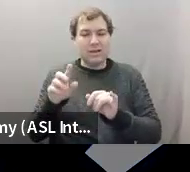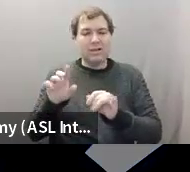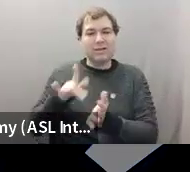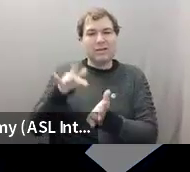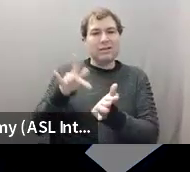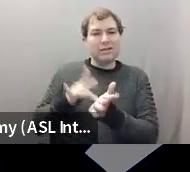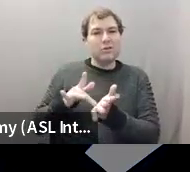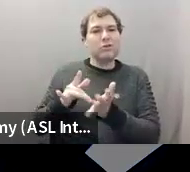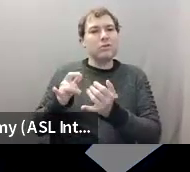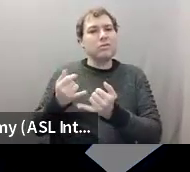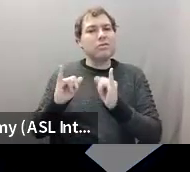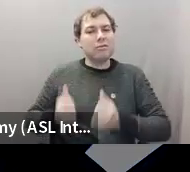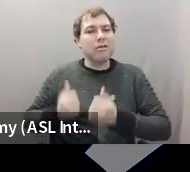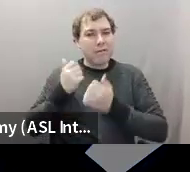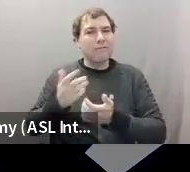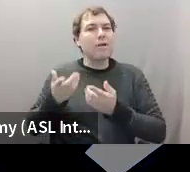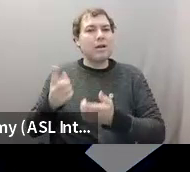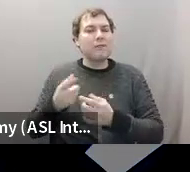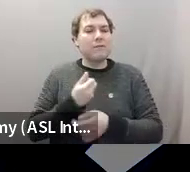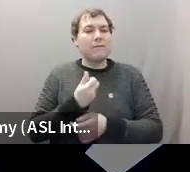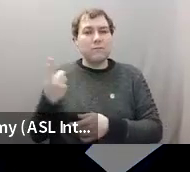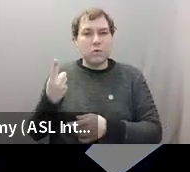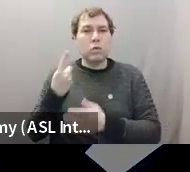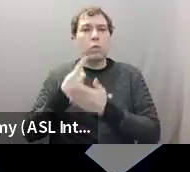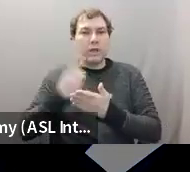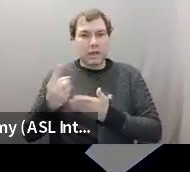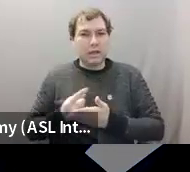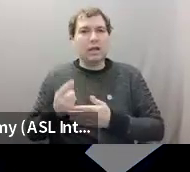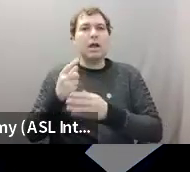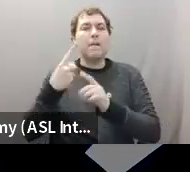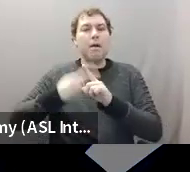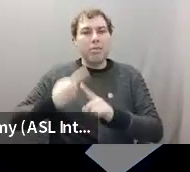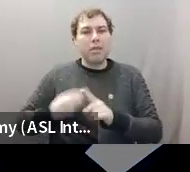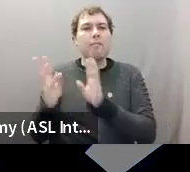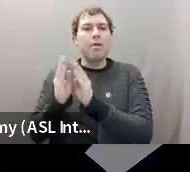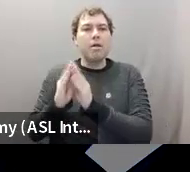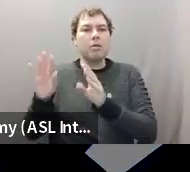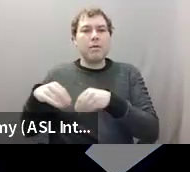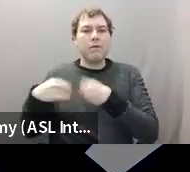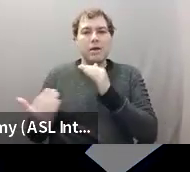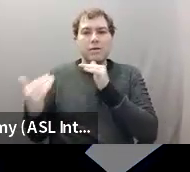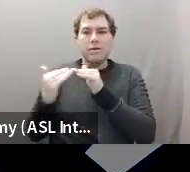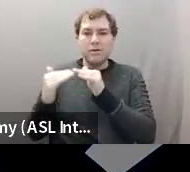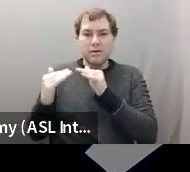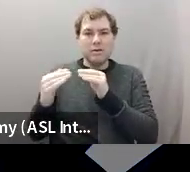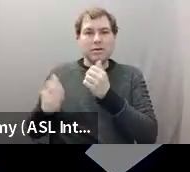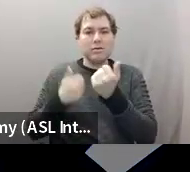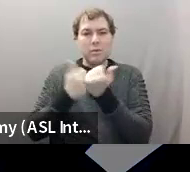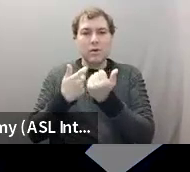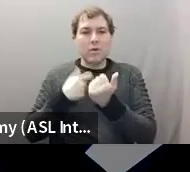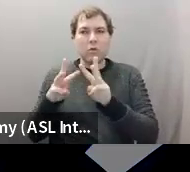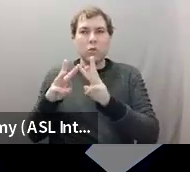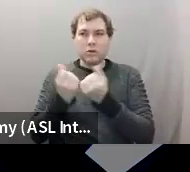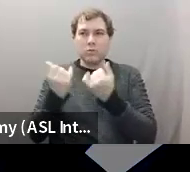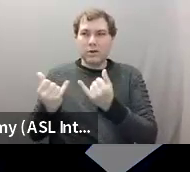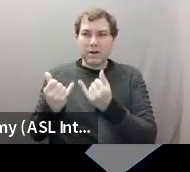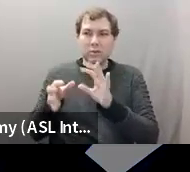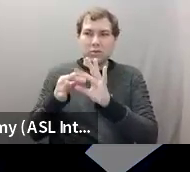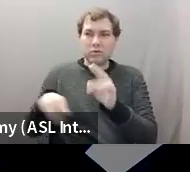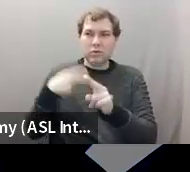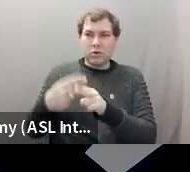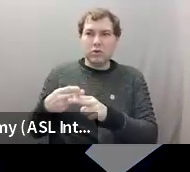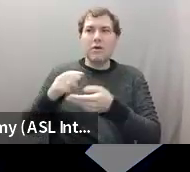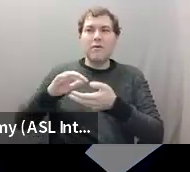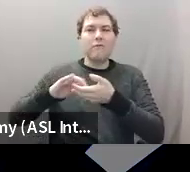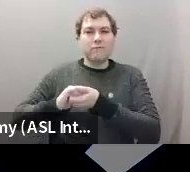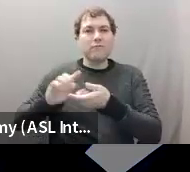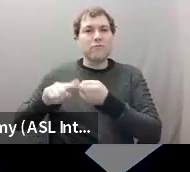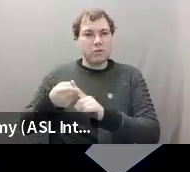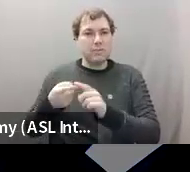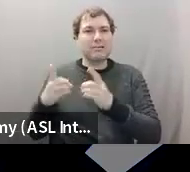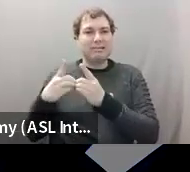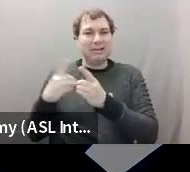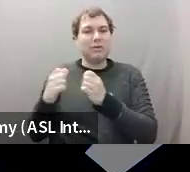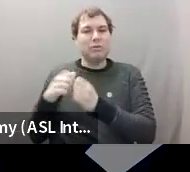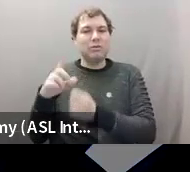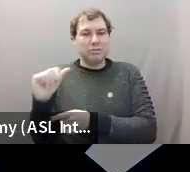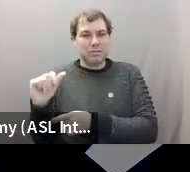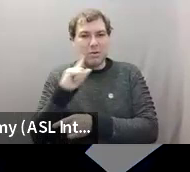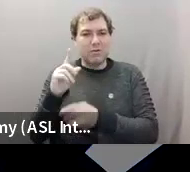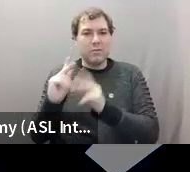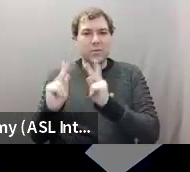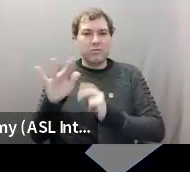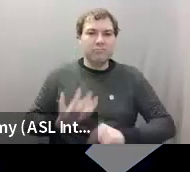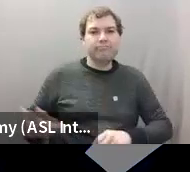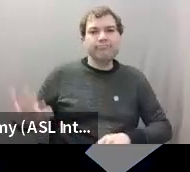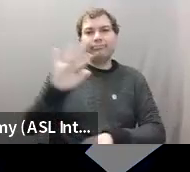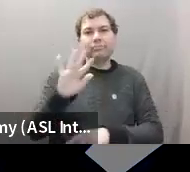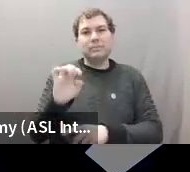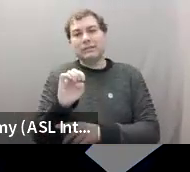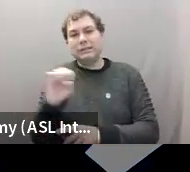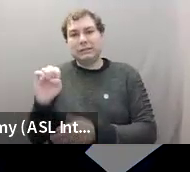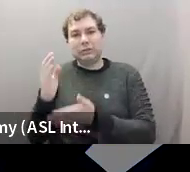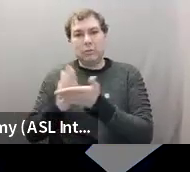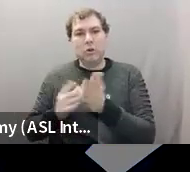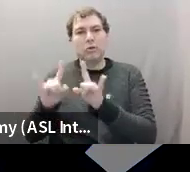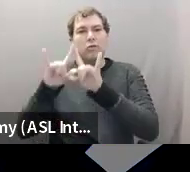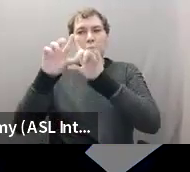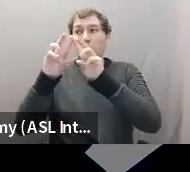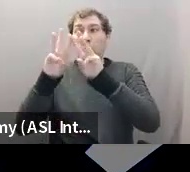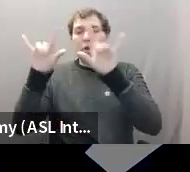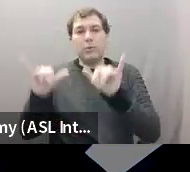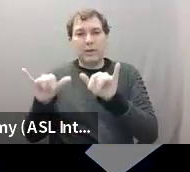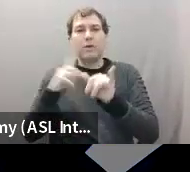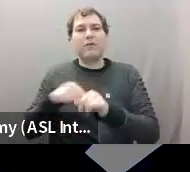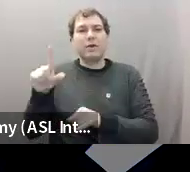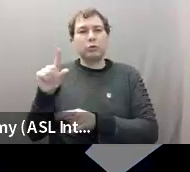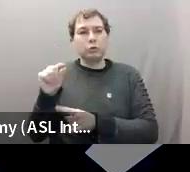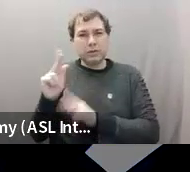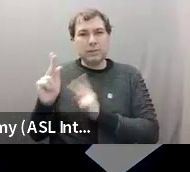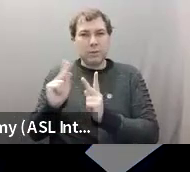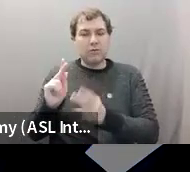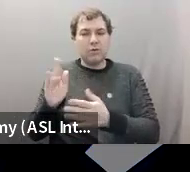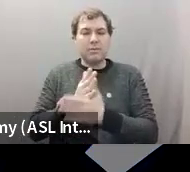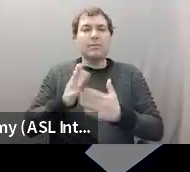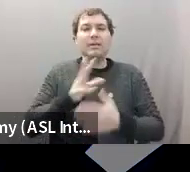Scott Birkenbuel (he, him) VP APRIL: and to they have a couple of weekly and monthly meetings on zoom that offer peer support, and we're also conducting a workshop right now called Friendship, and dating with disabilities, and we include participants from across the eastern half of the State, currently including about 20 individuals, ages 16 to 40.